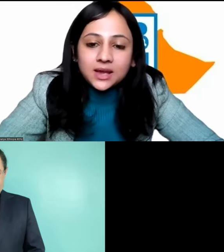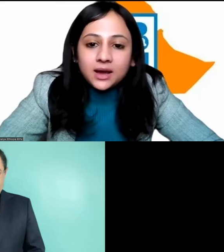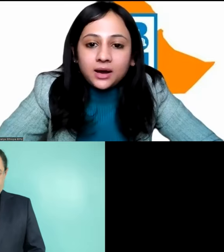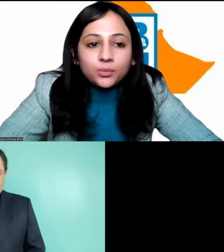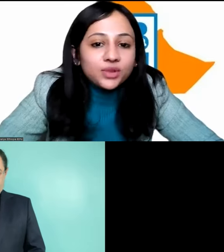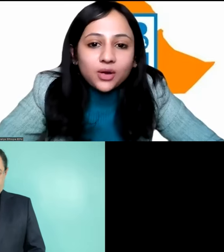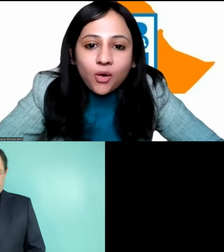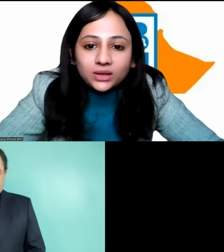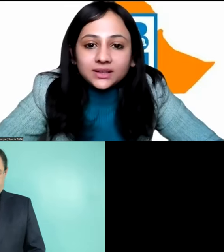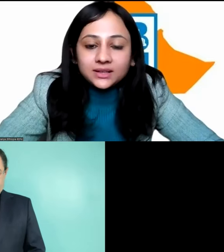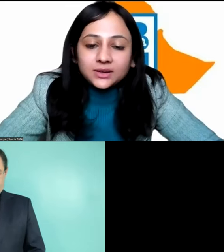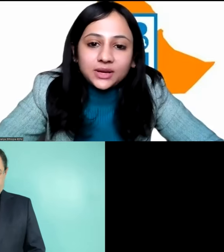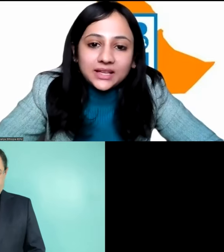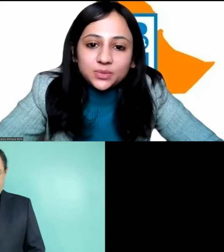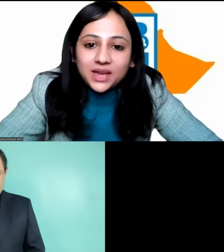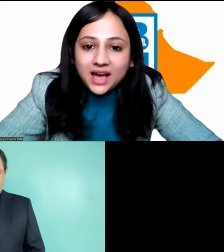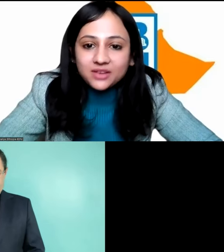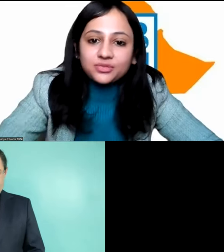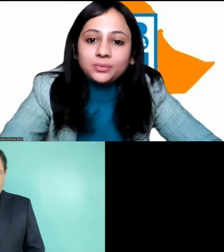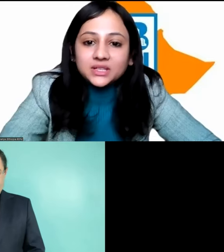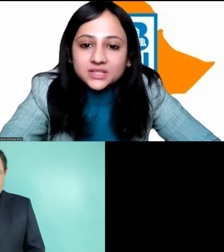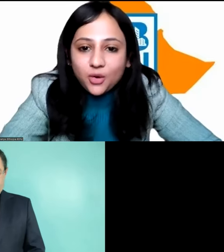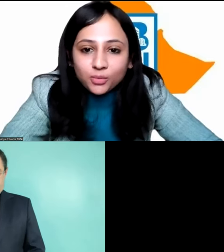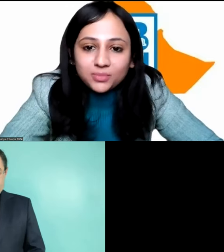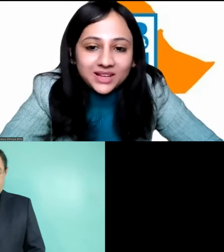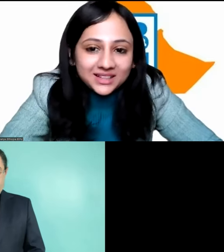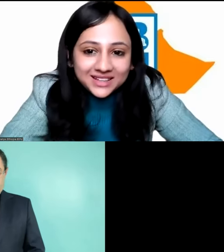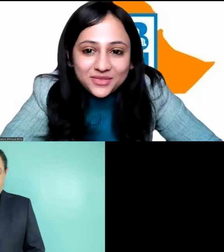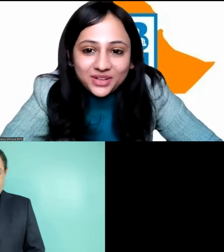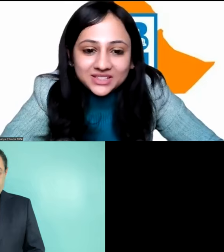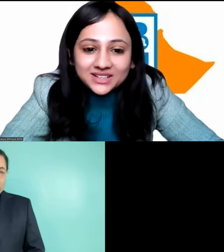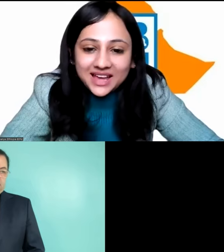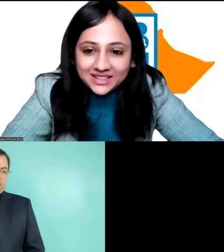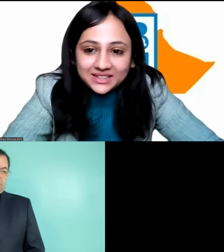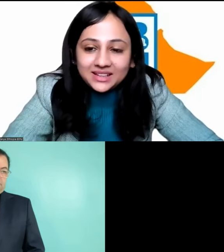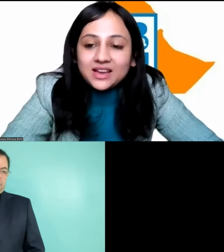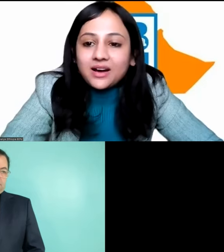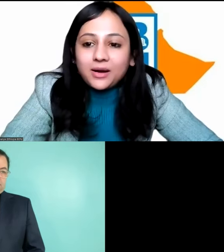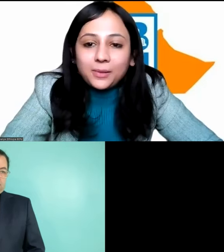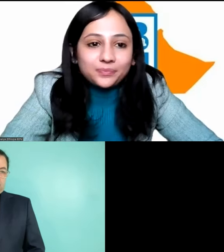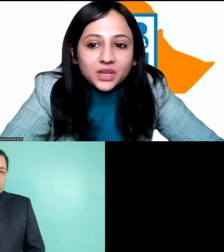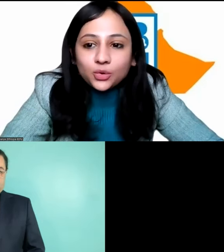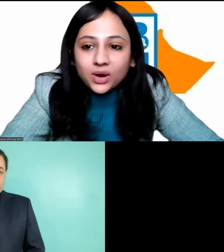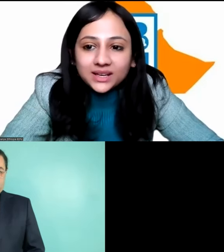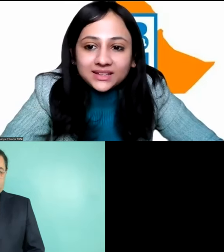11:43:36 Moving on, you know, next we have Miss mobile handling Victor Lanyon you work